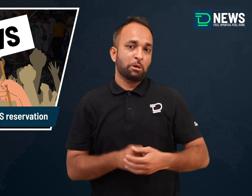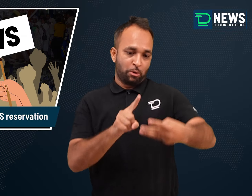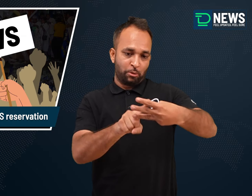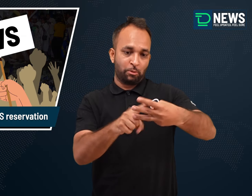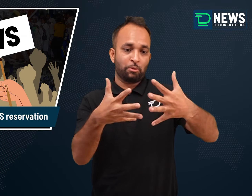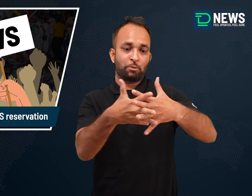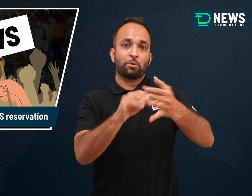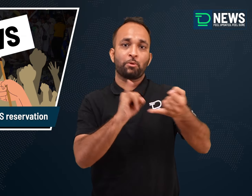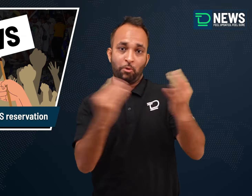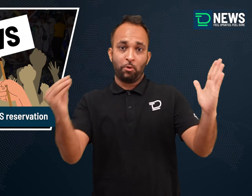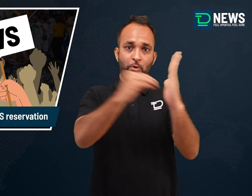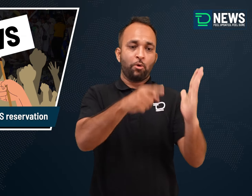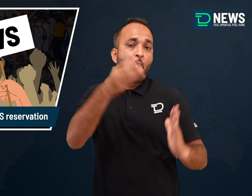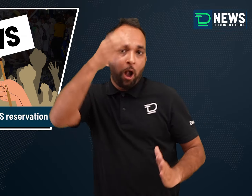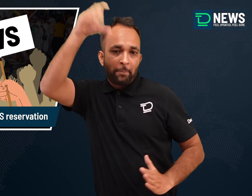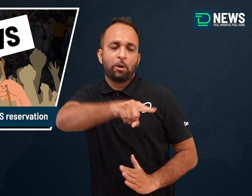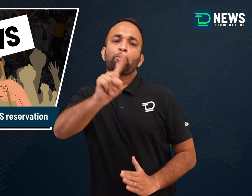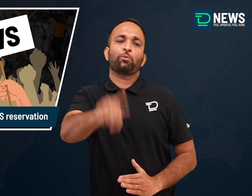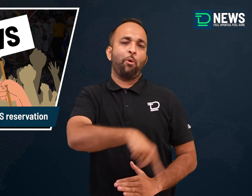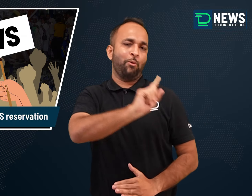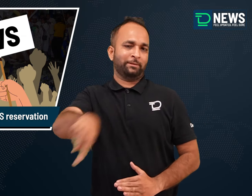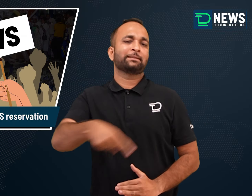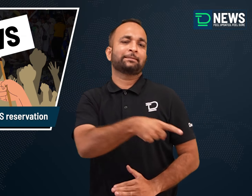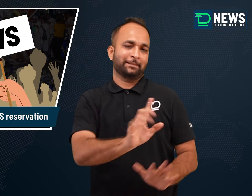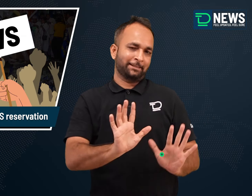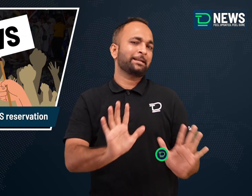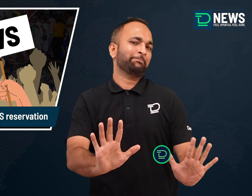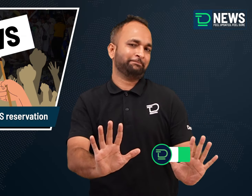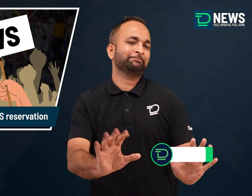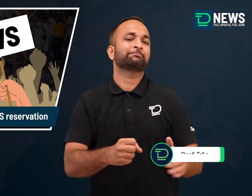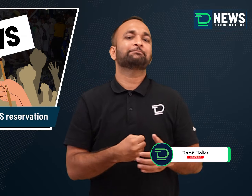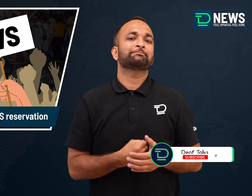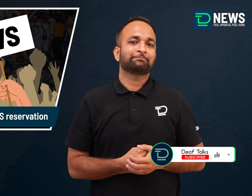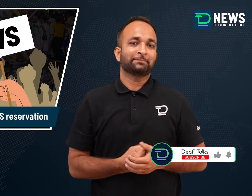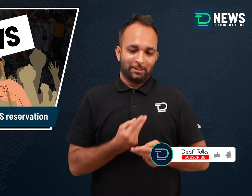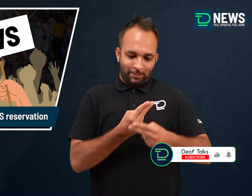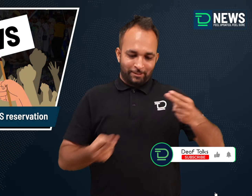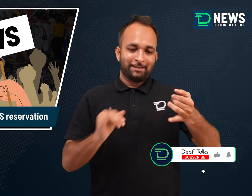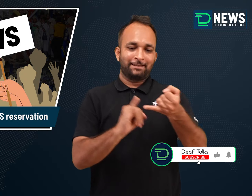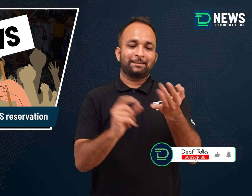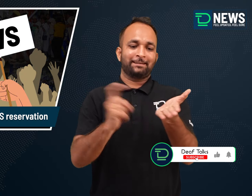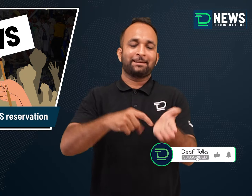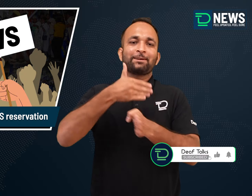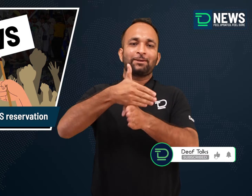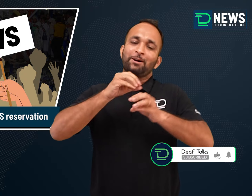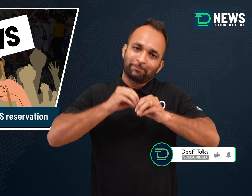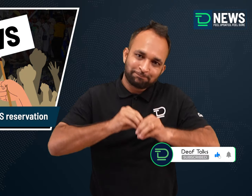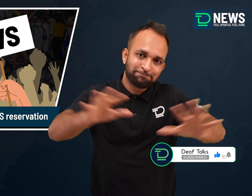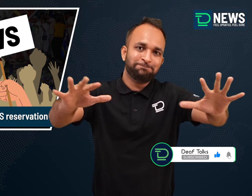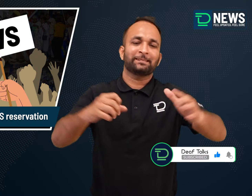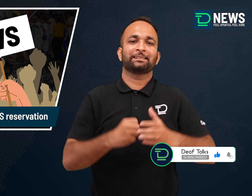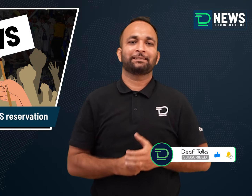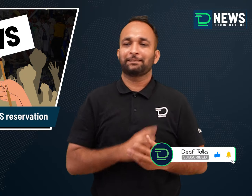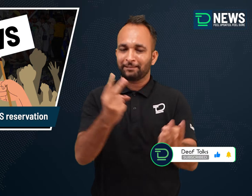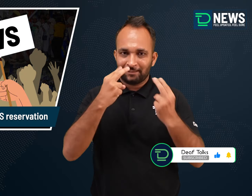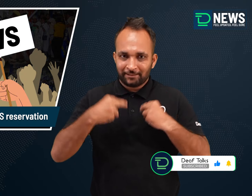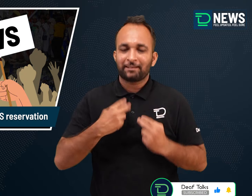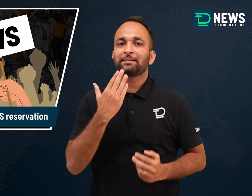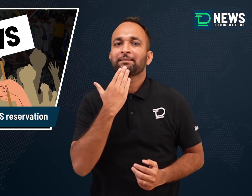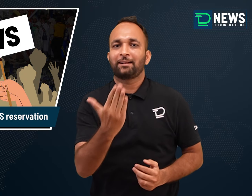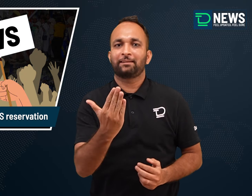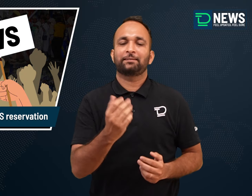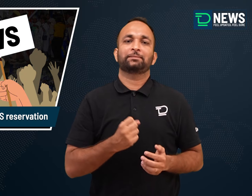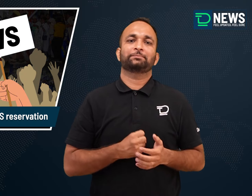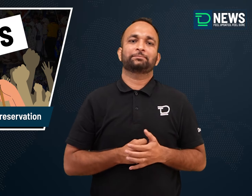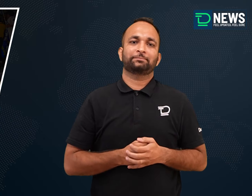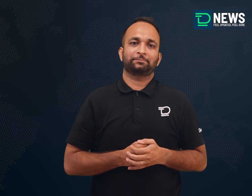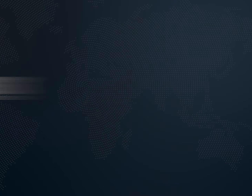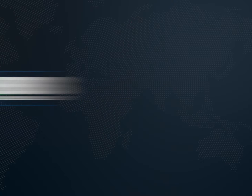ESW is the wrong concept. Thanks for watching.